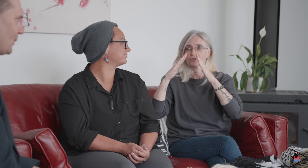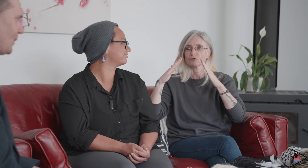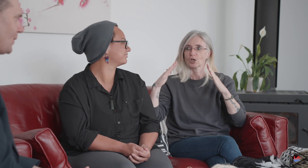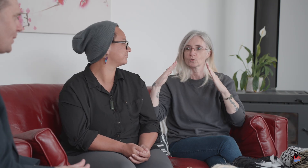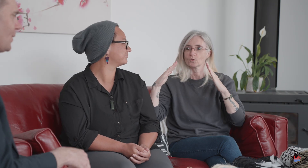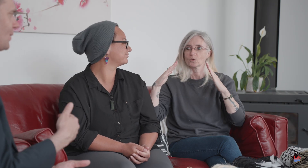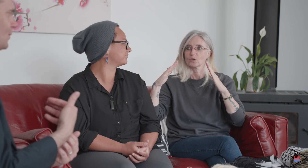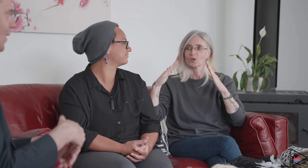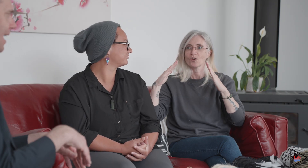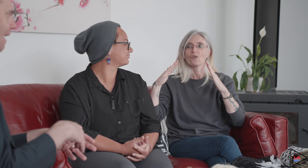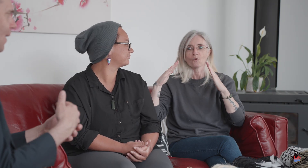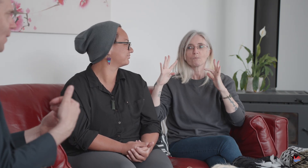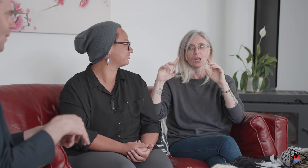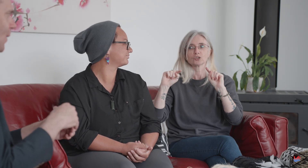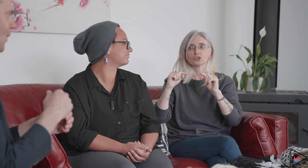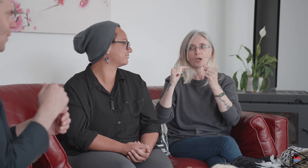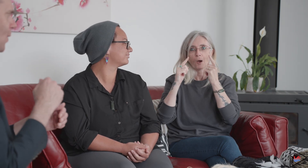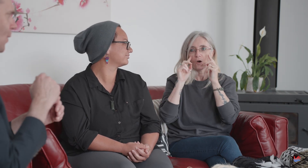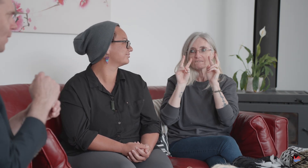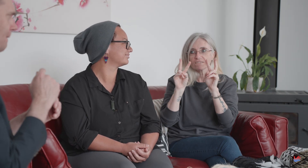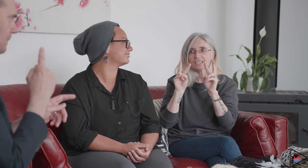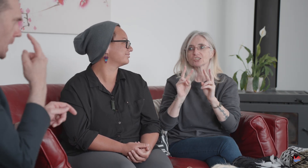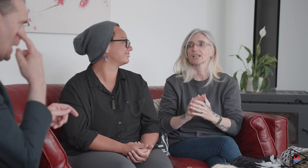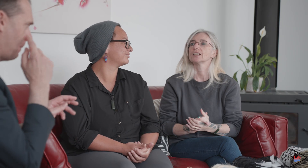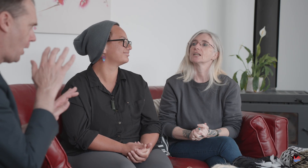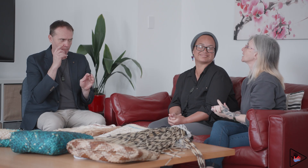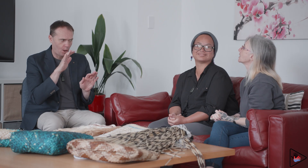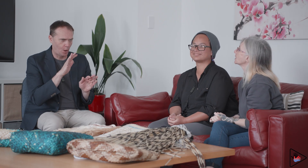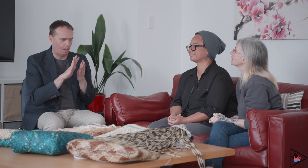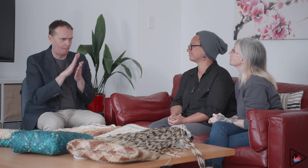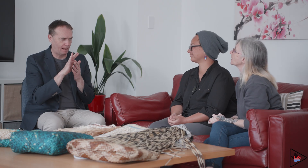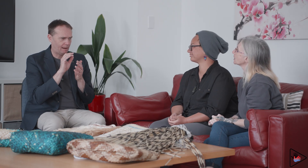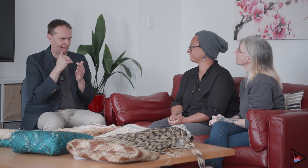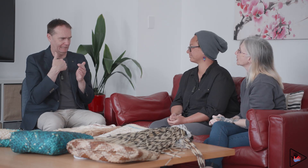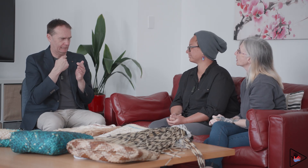so you're able to work down the rows and make the perfect triangle shape. Oh my goodness.